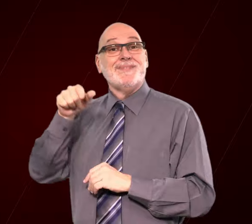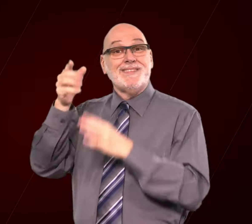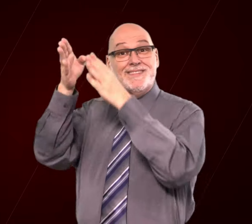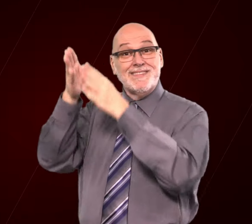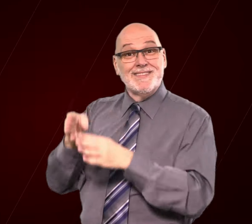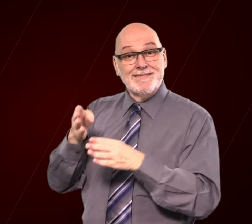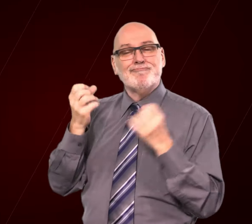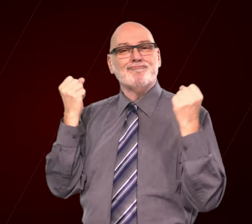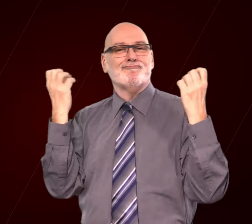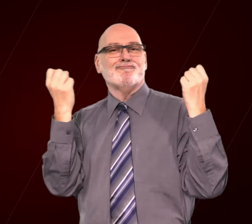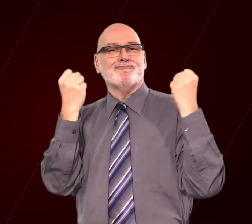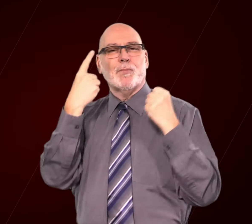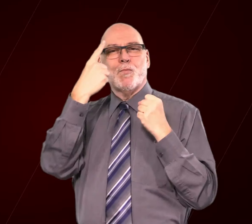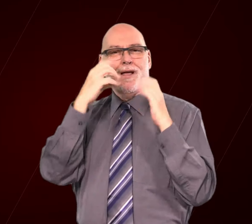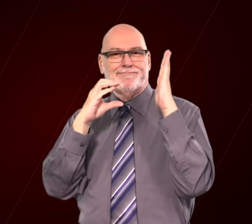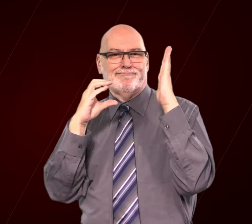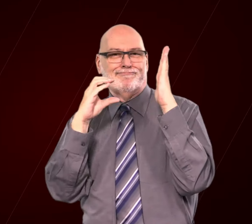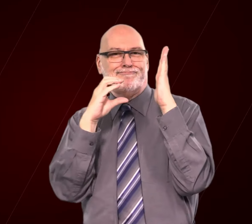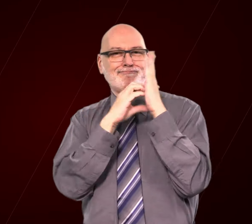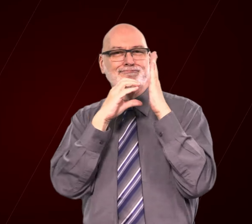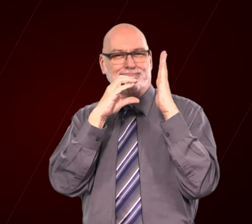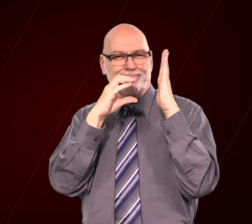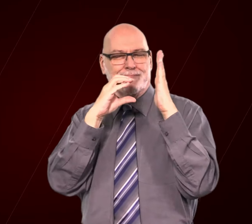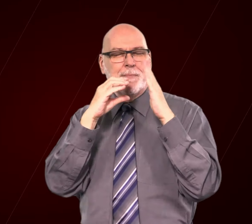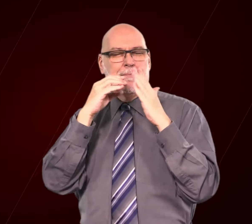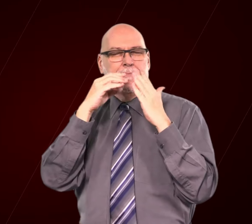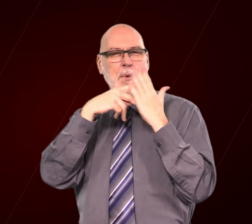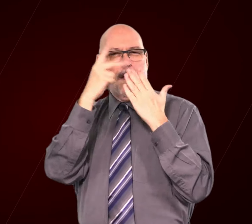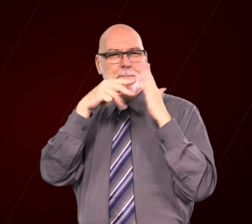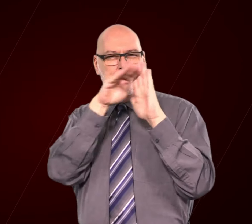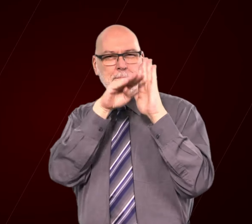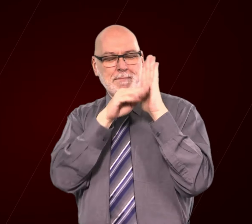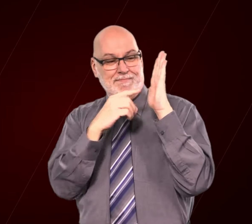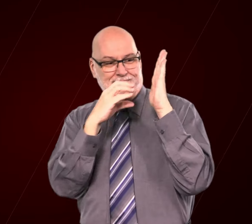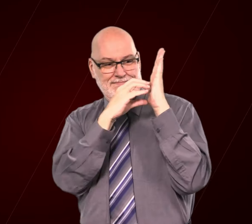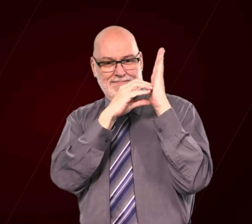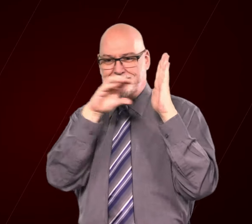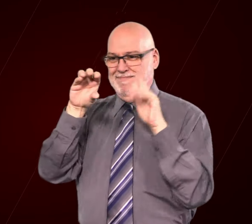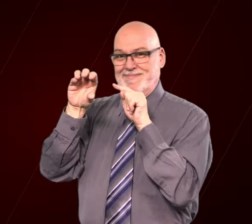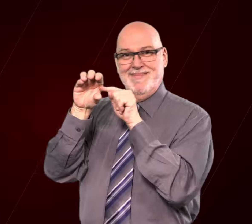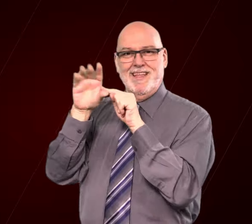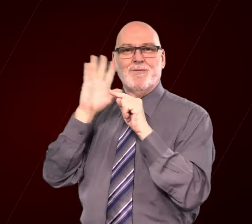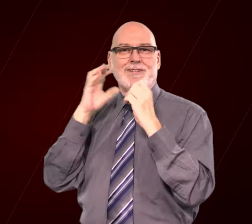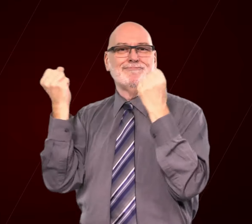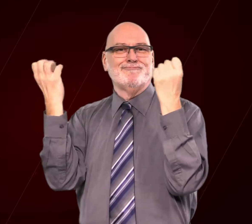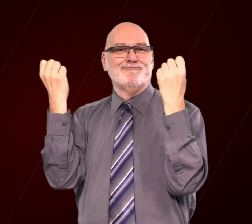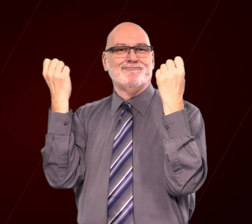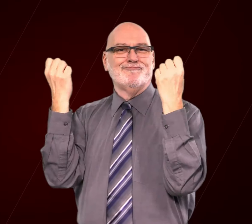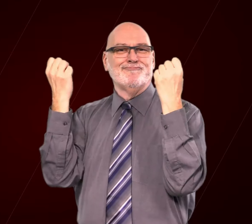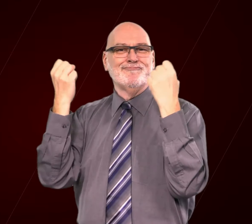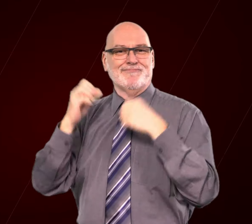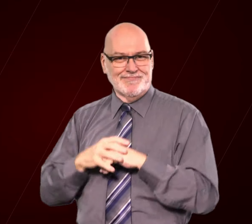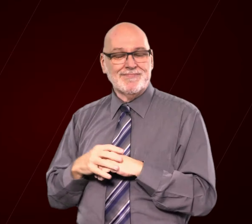This reporter would sign one report for each program.